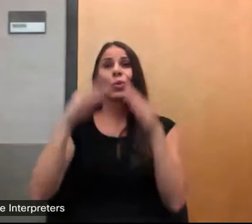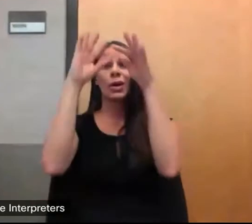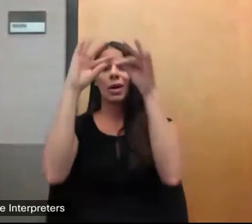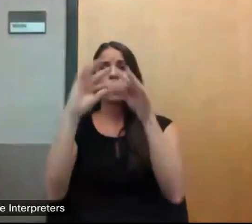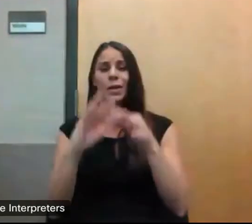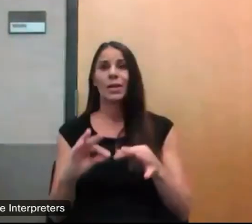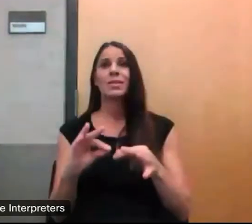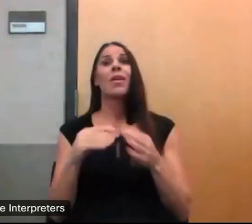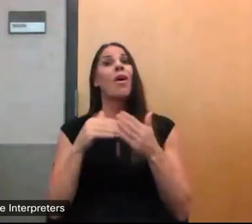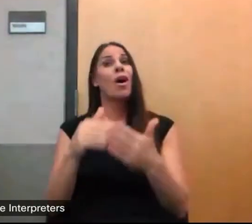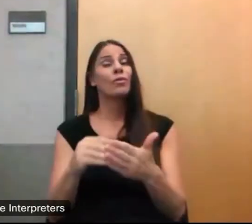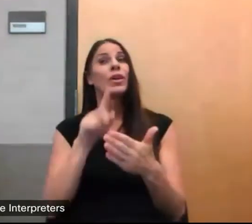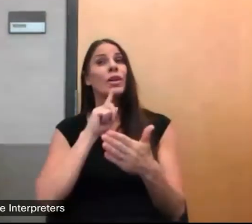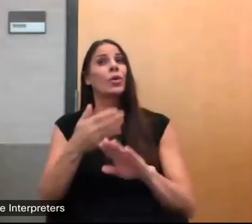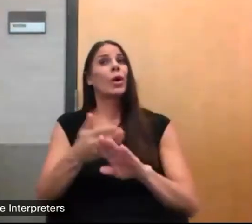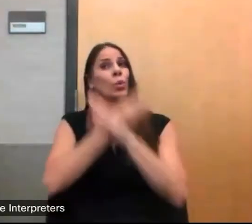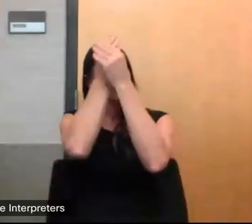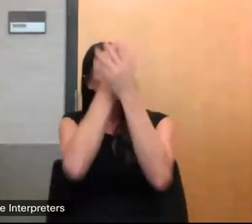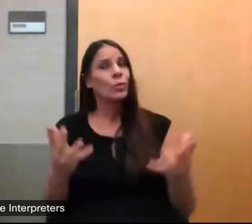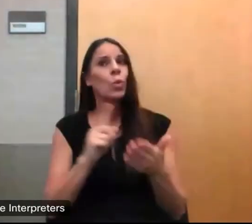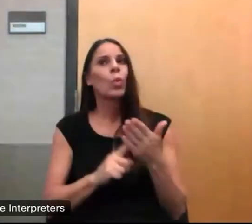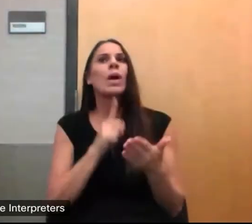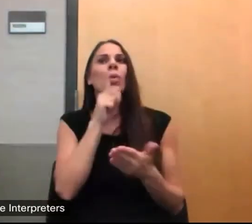to be in the news, uh, in the future and, and stuff.